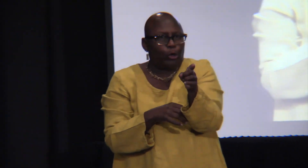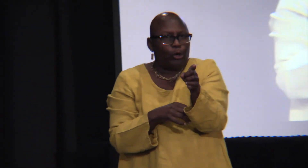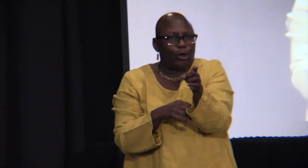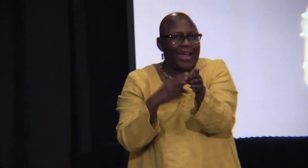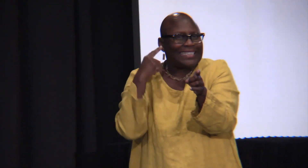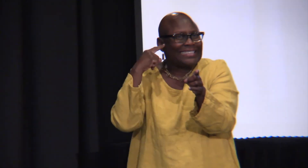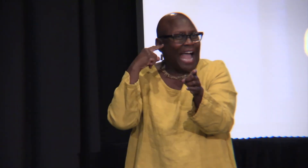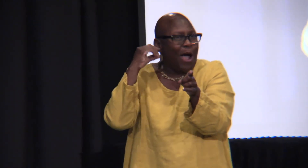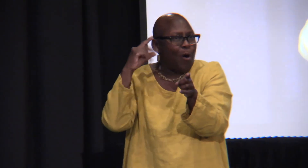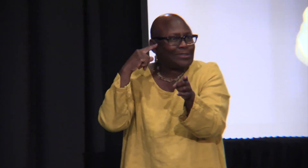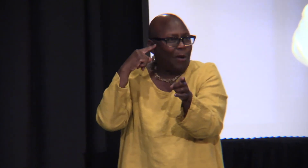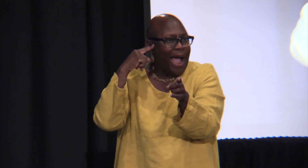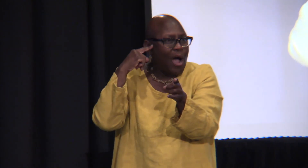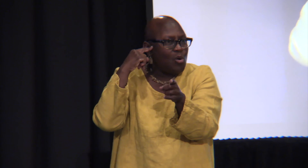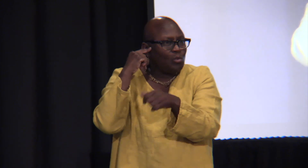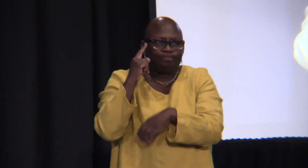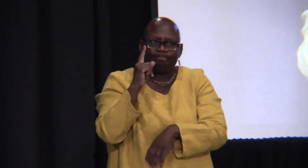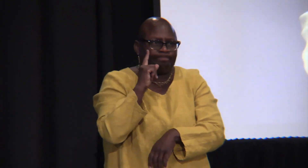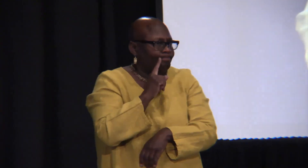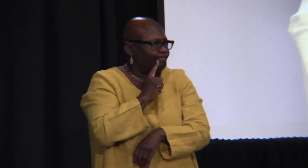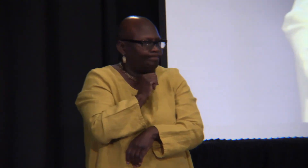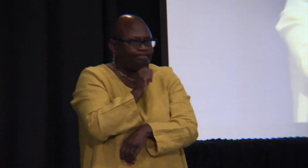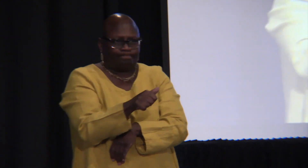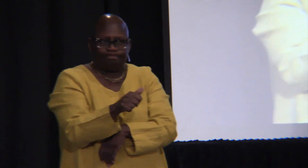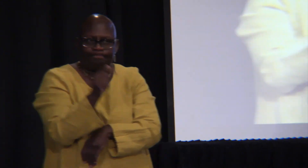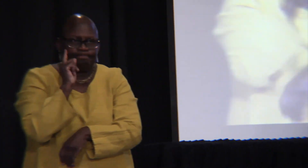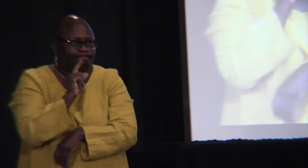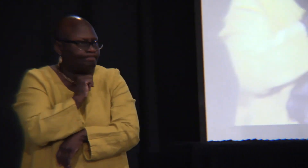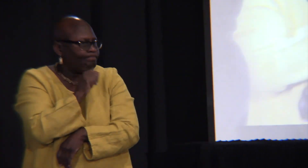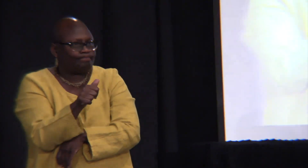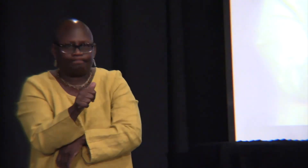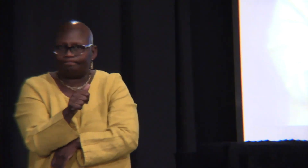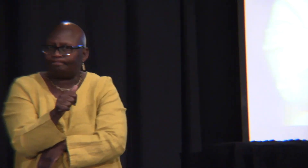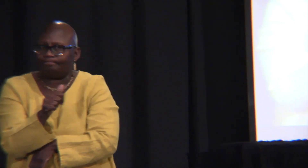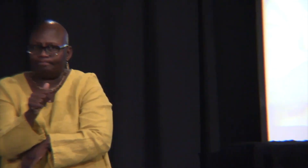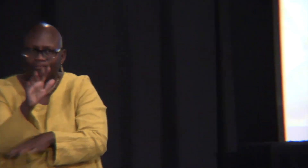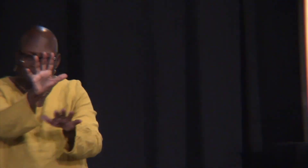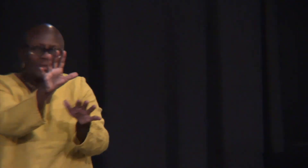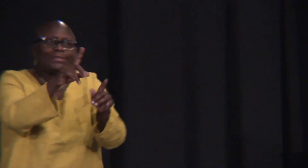Can you guess the path of the eyes of the deaf reader. Yes, you're absolutely right.